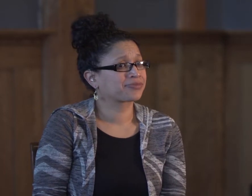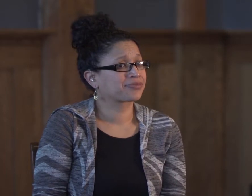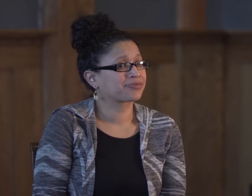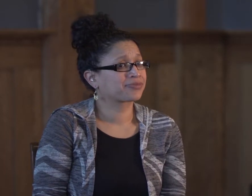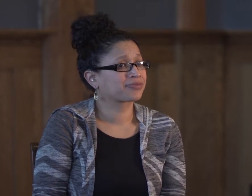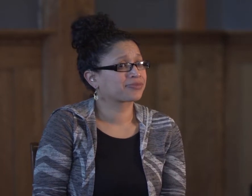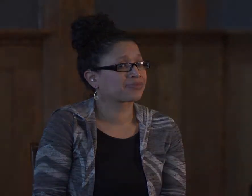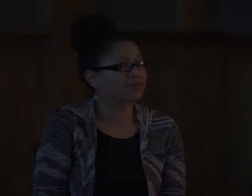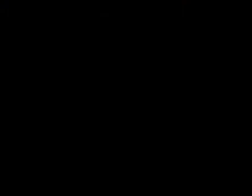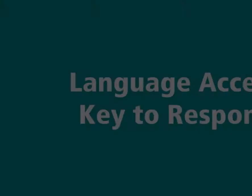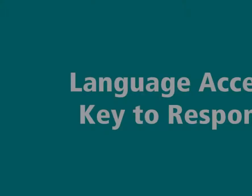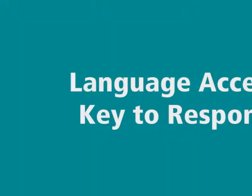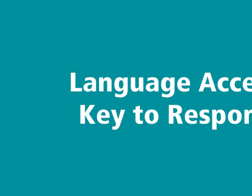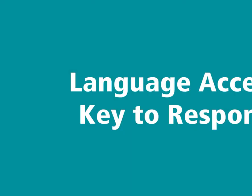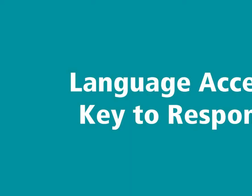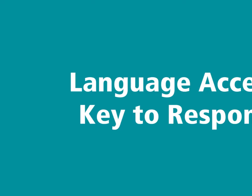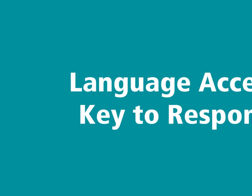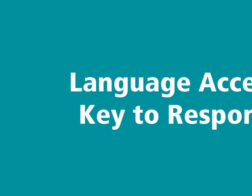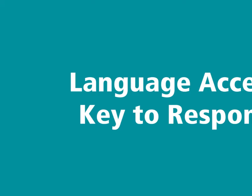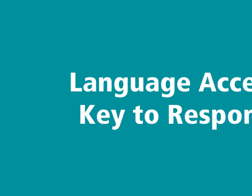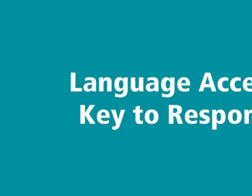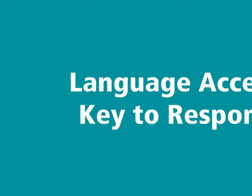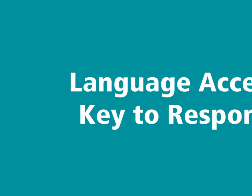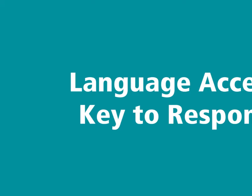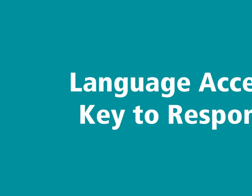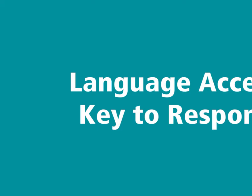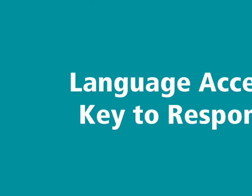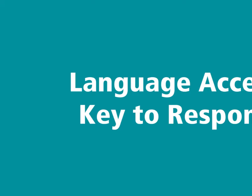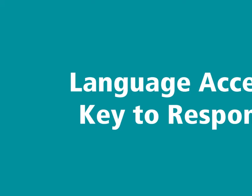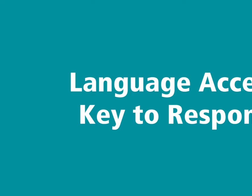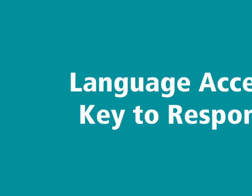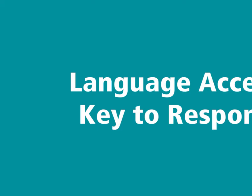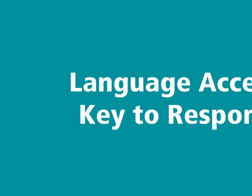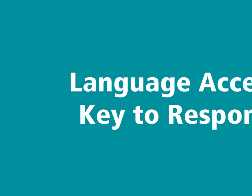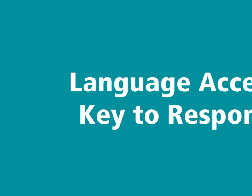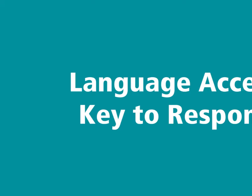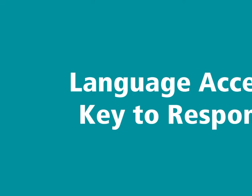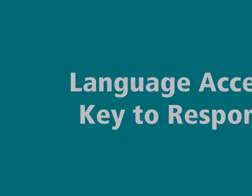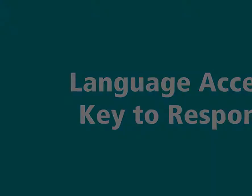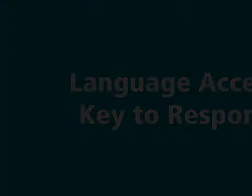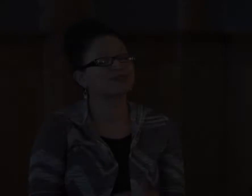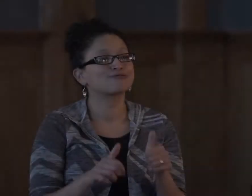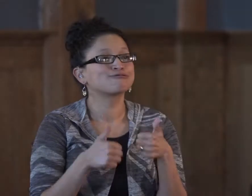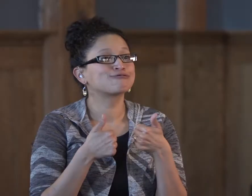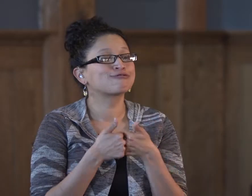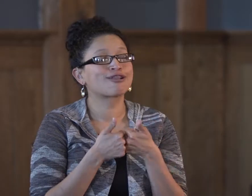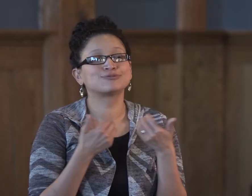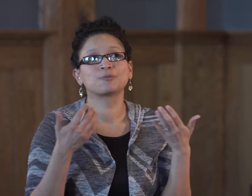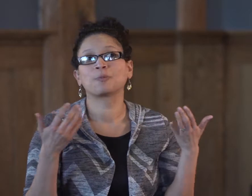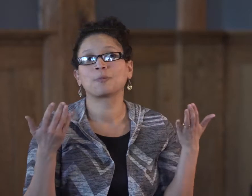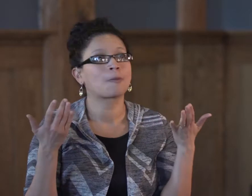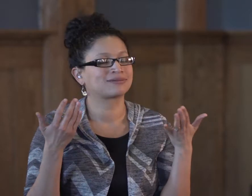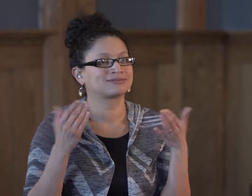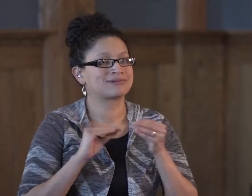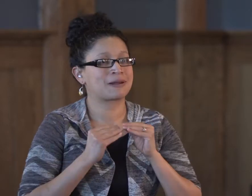within our community.